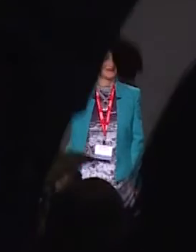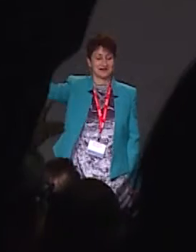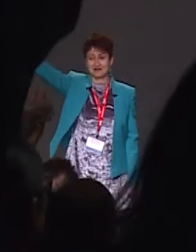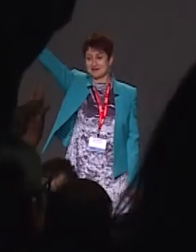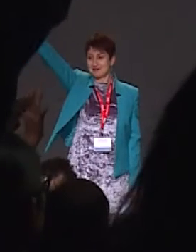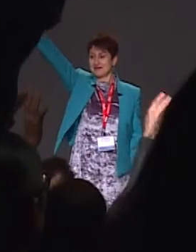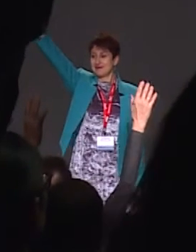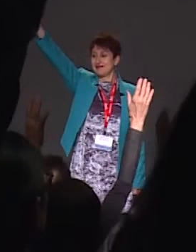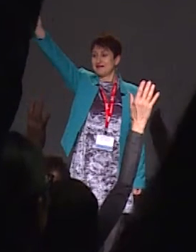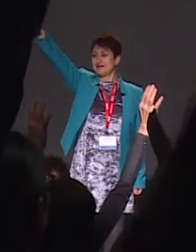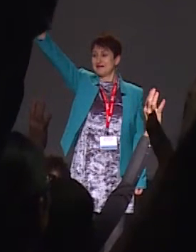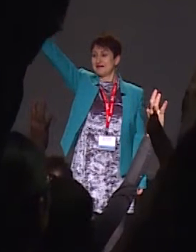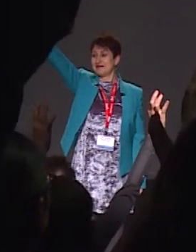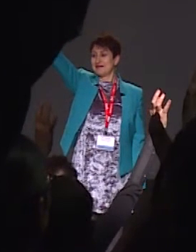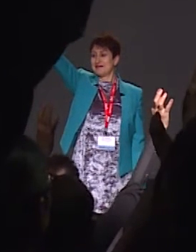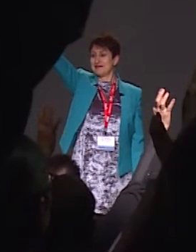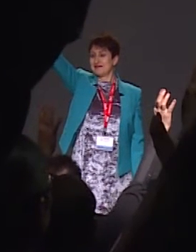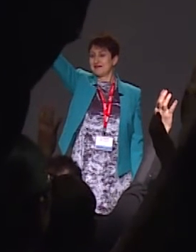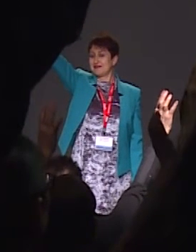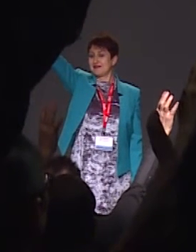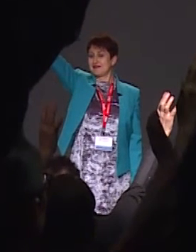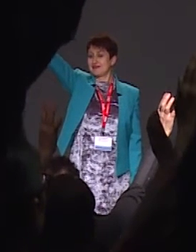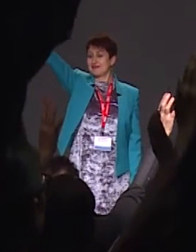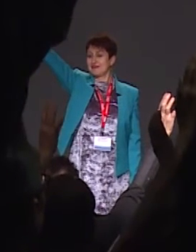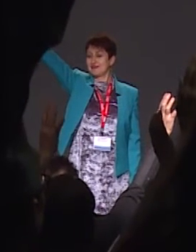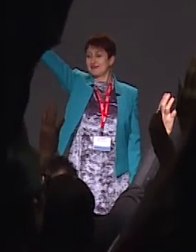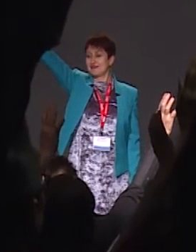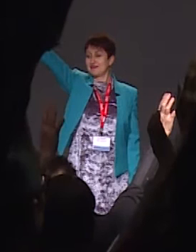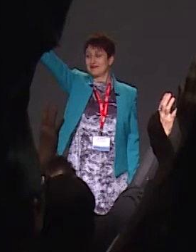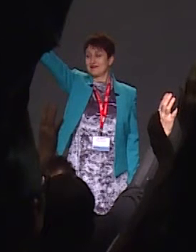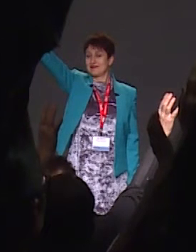Arms up, and you just hold for the first section.